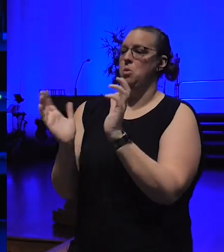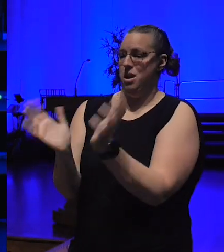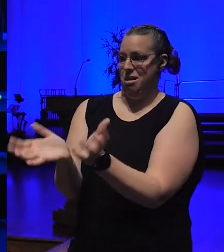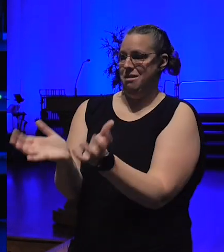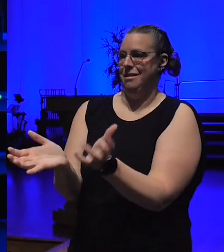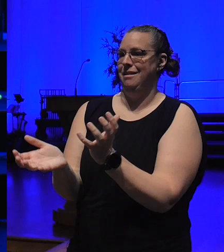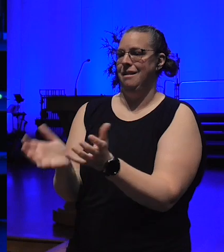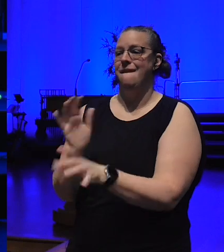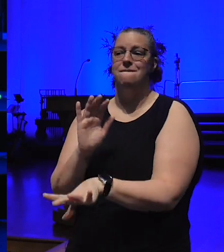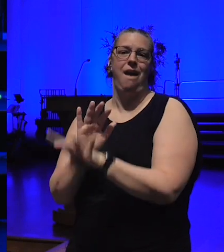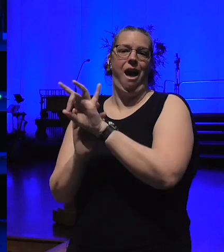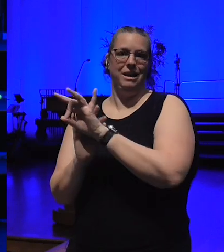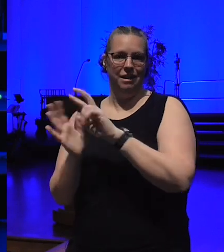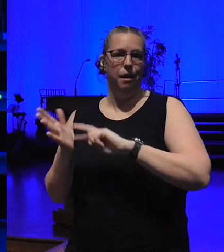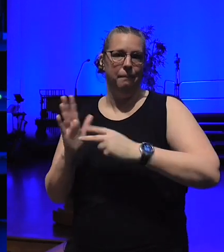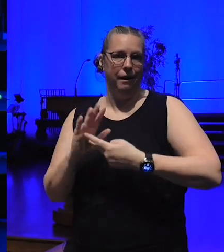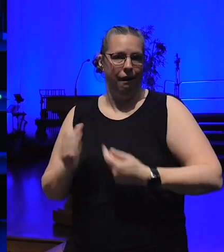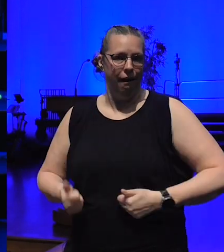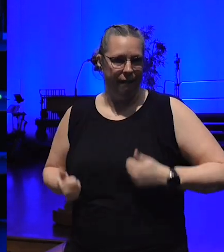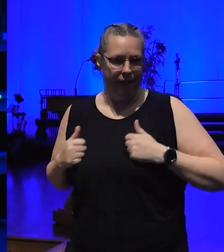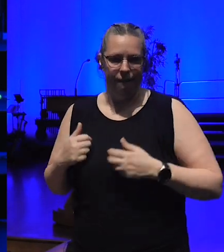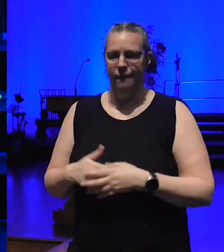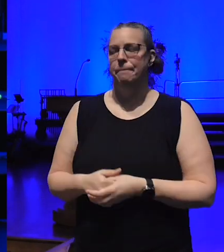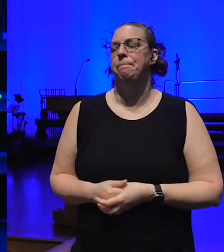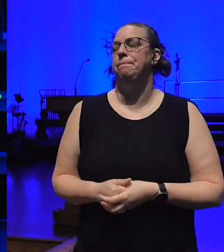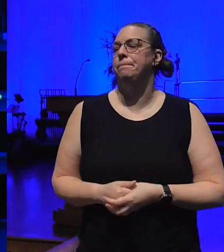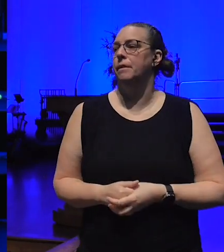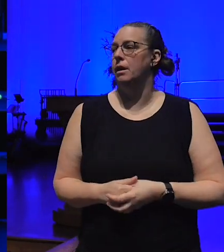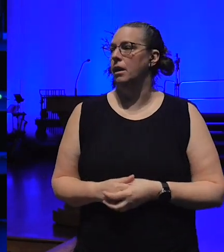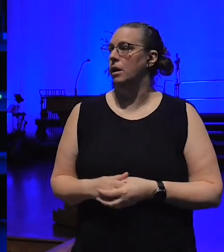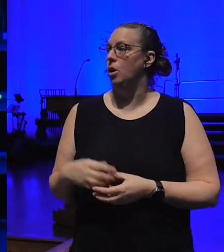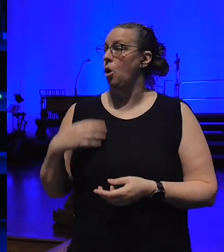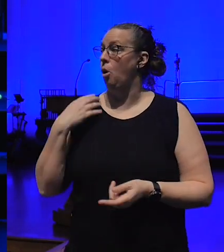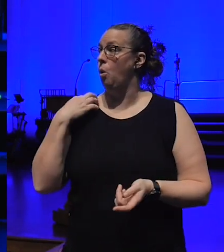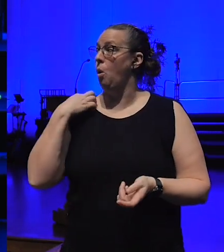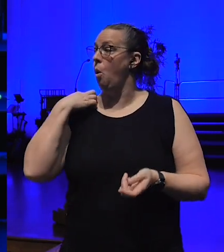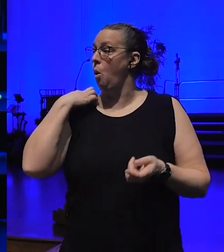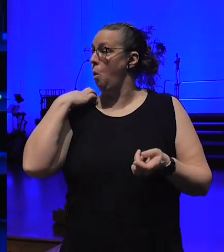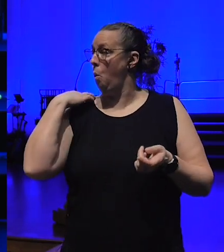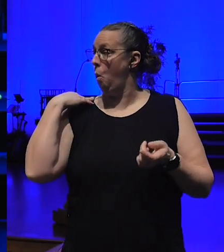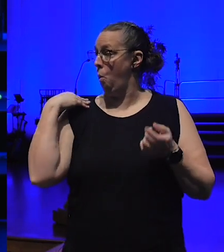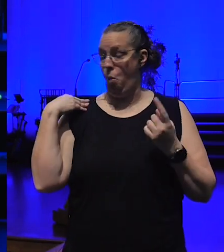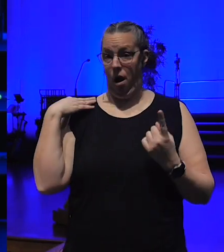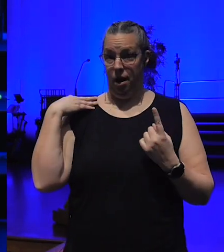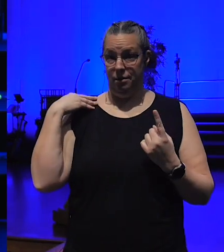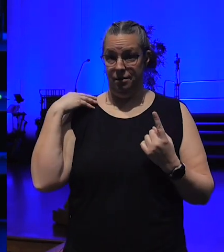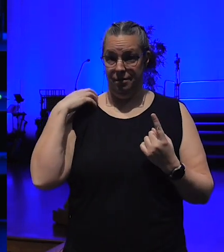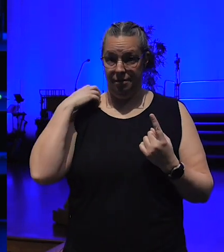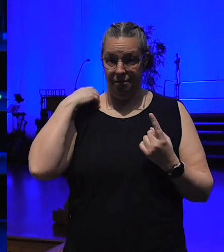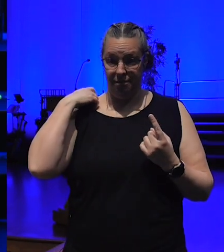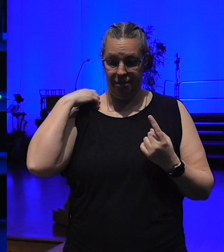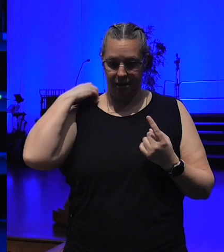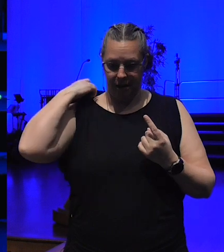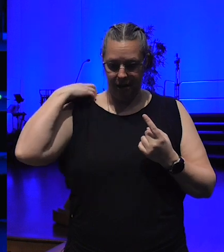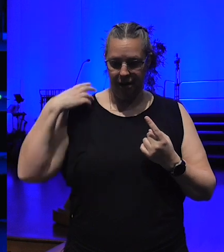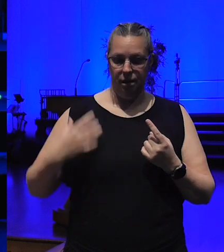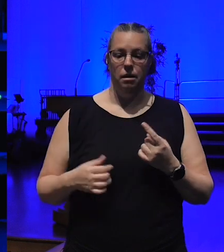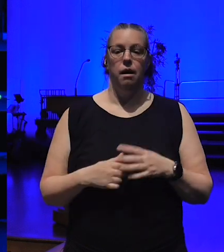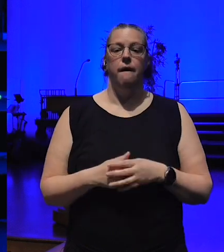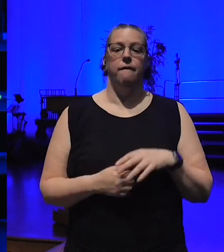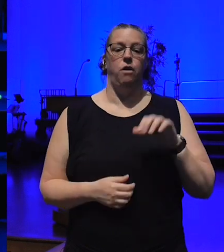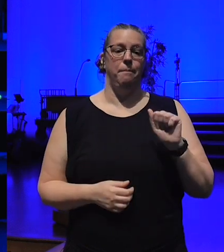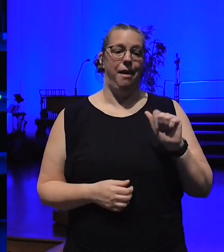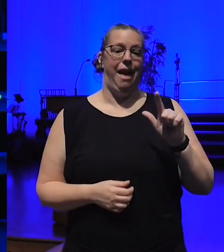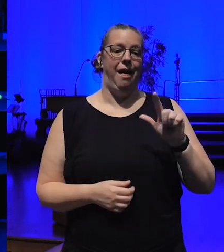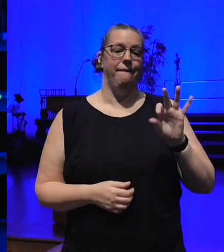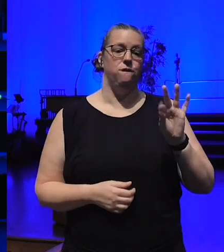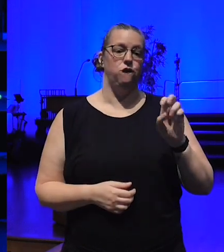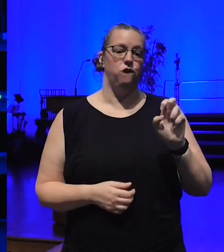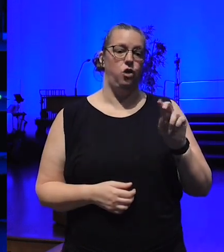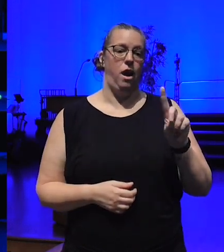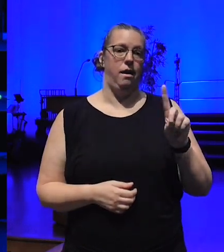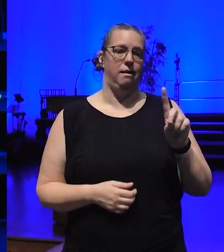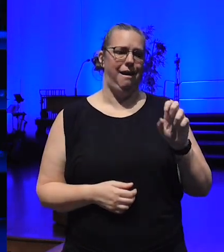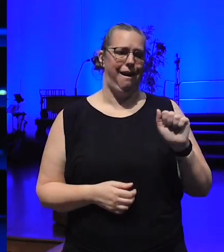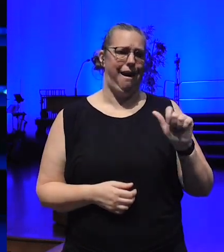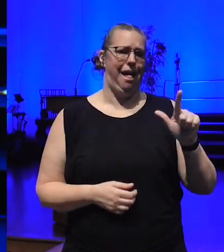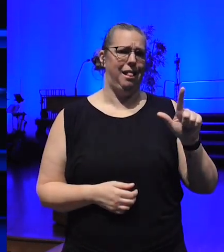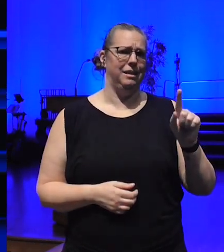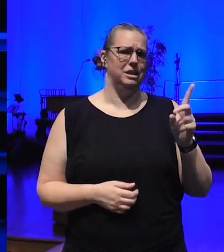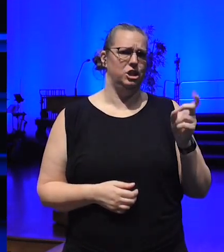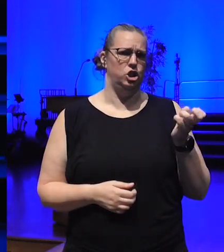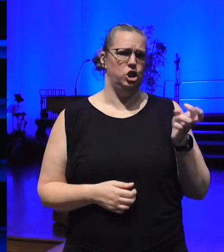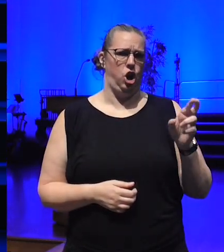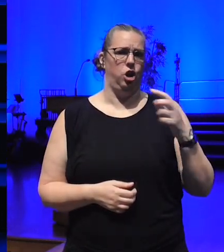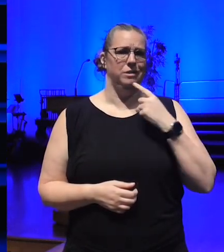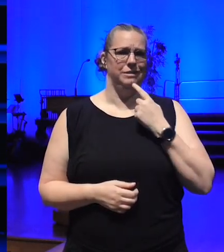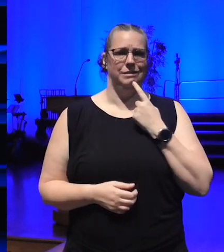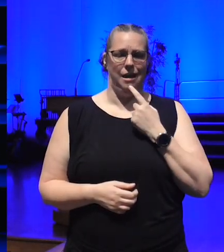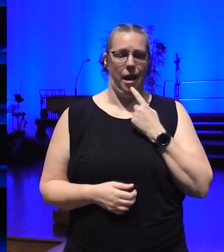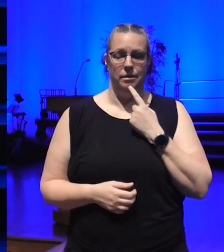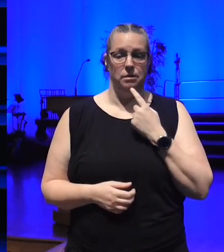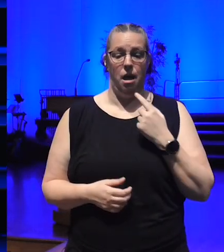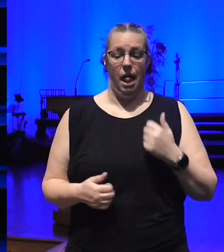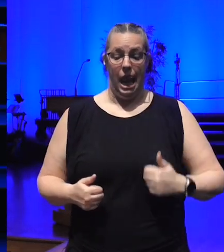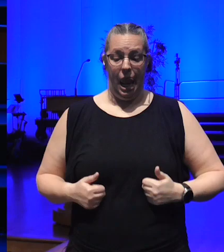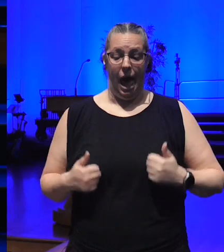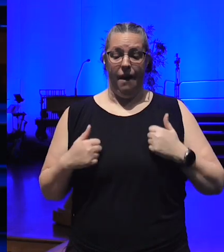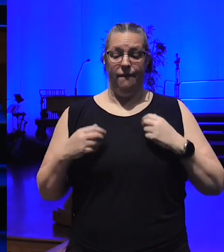life one version from Alfred Adler tells us that life has no meaning that the meaning is totally